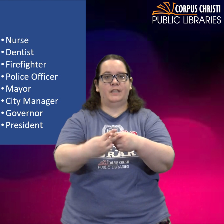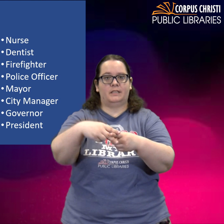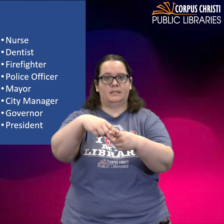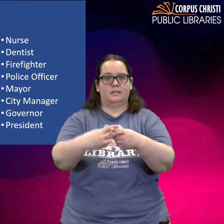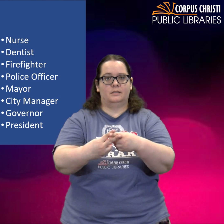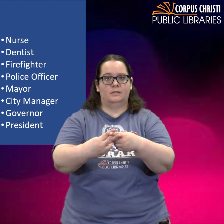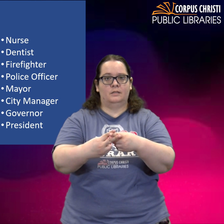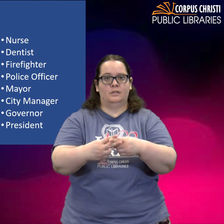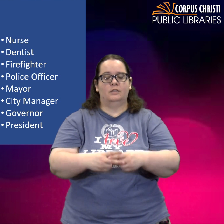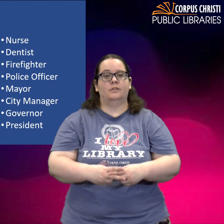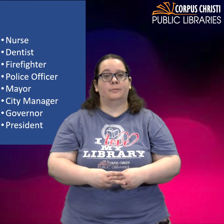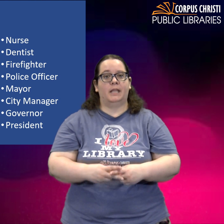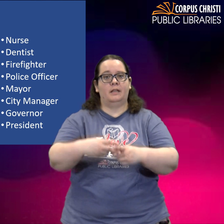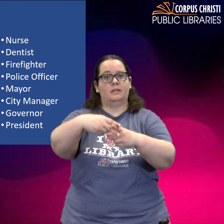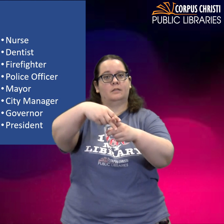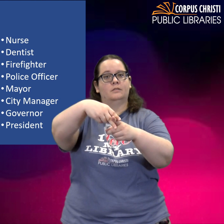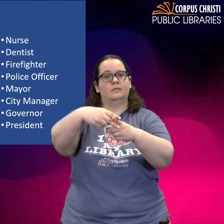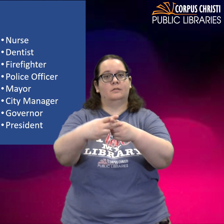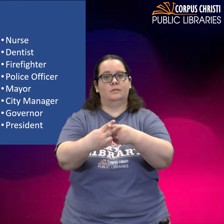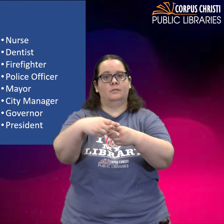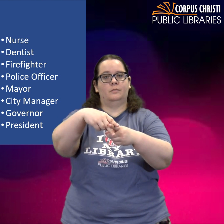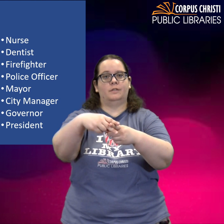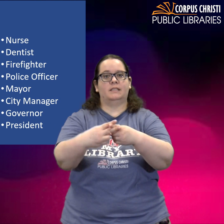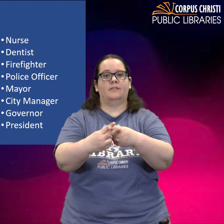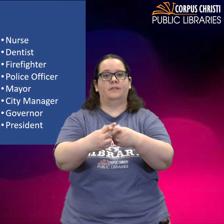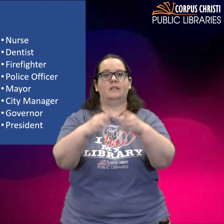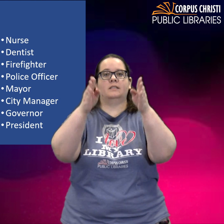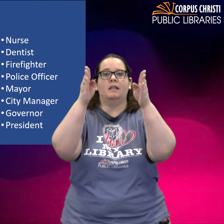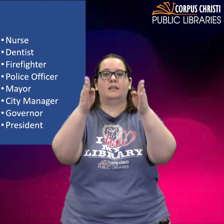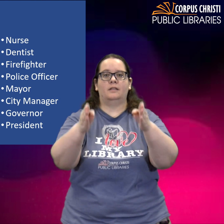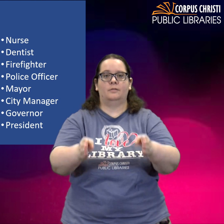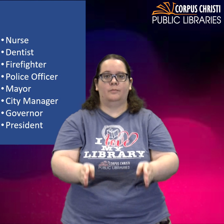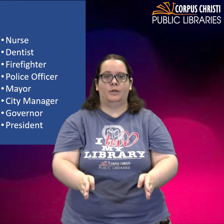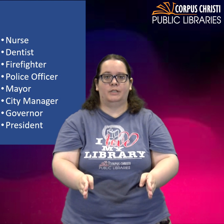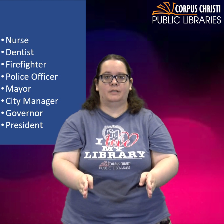fix, so for mechanic, we do the sign fix and then person.